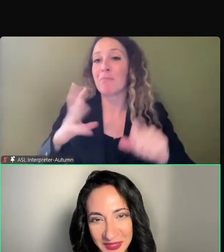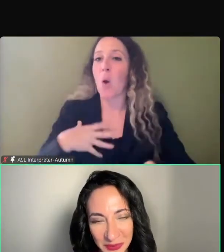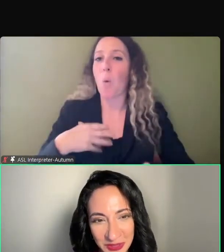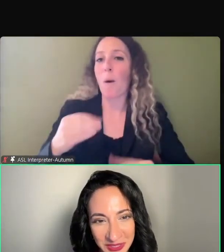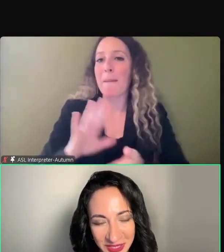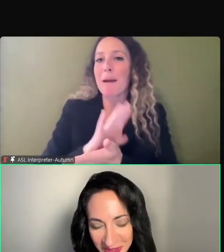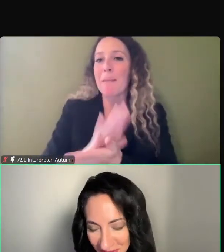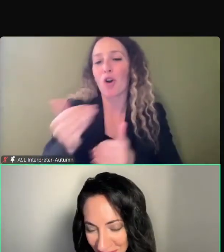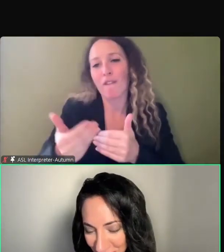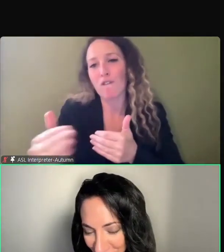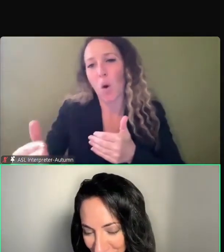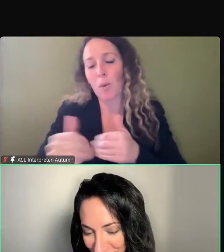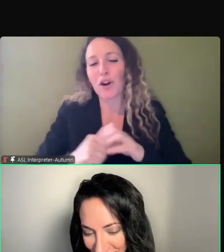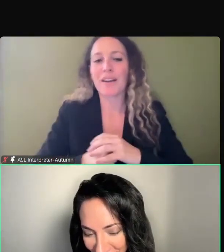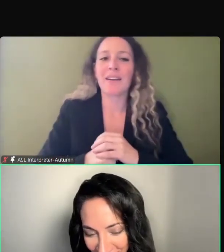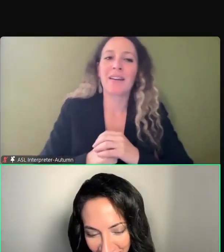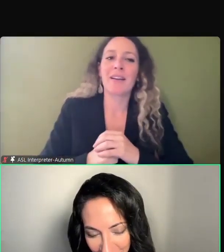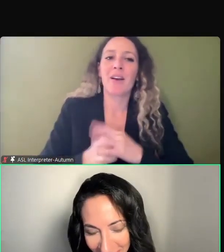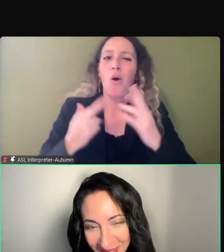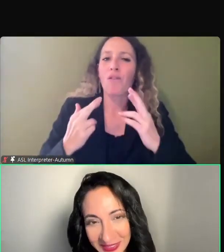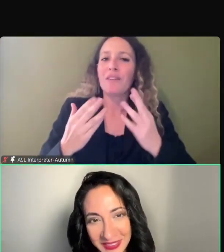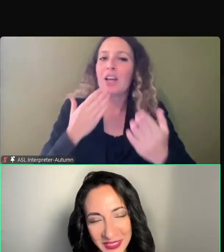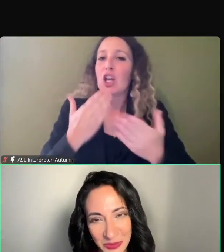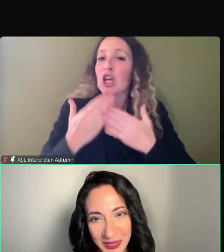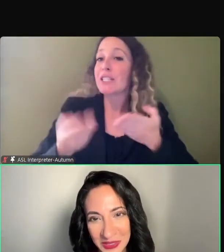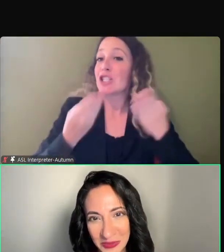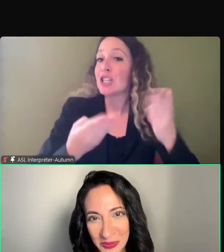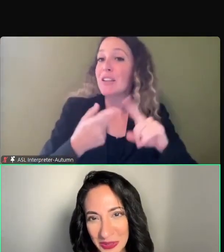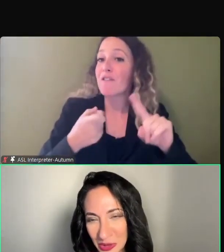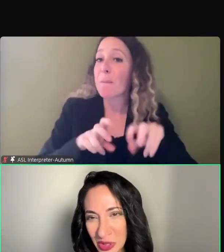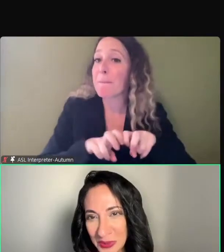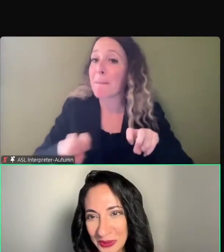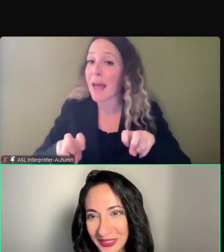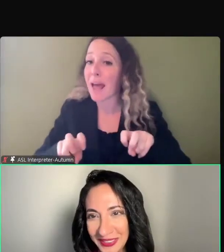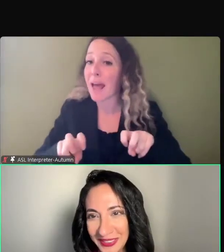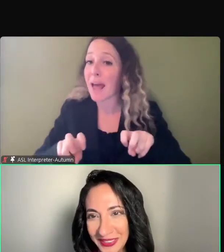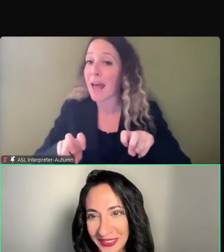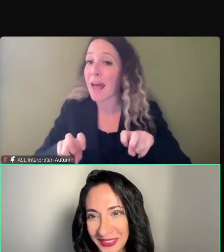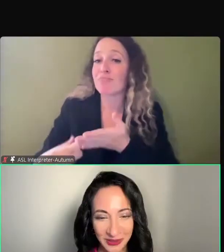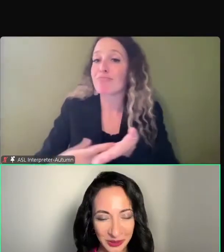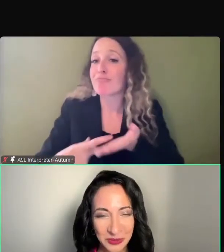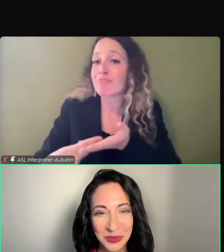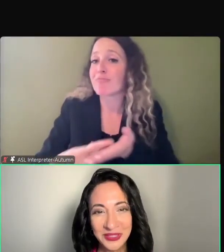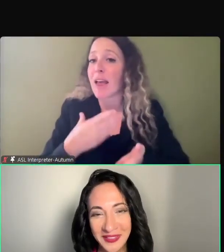some good suggestions from the panelists as well as from the research community and our community